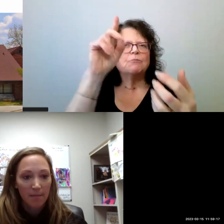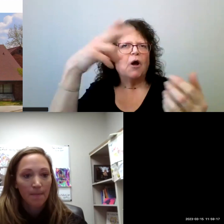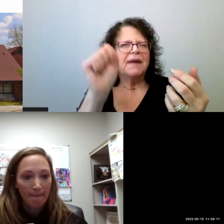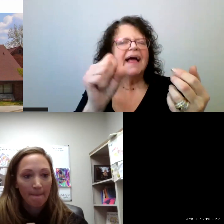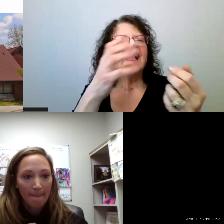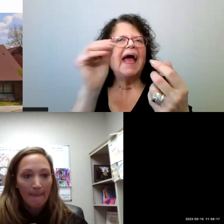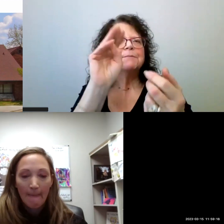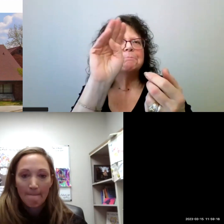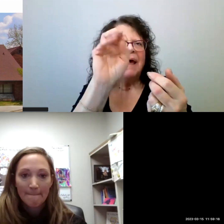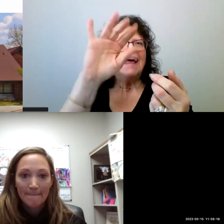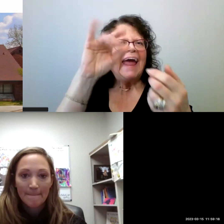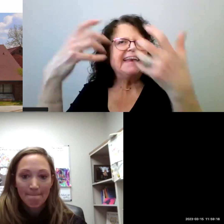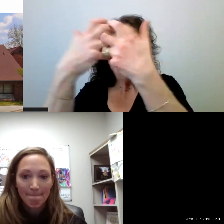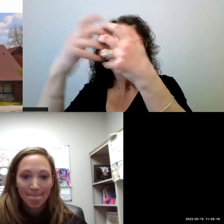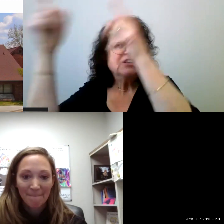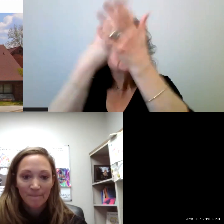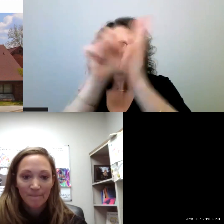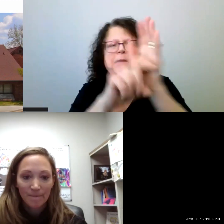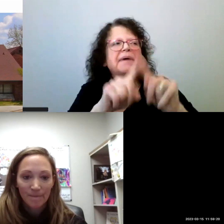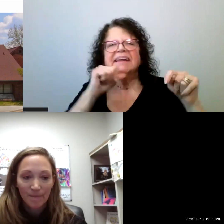Indiana. Matt Norris (he, him, his): Great, Thank you.